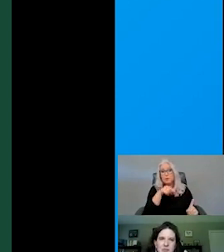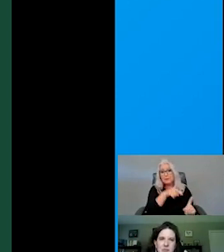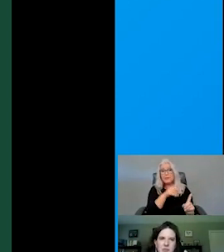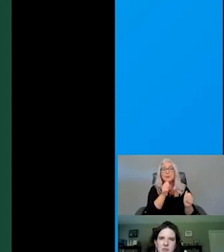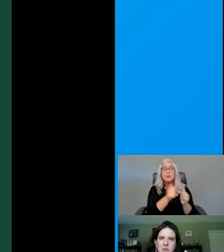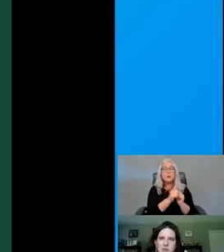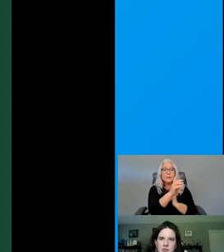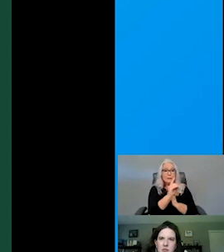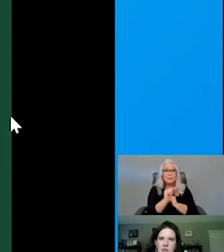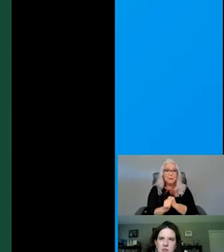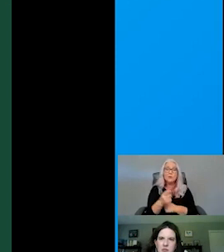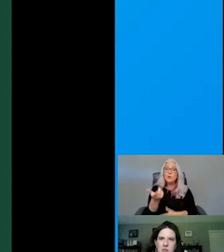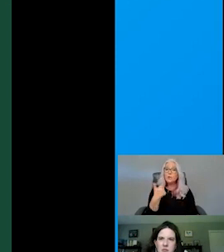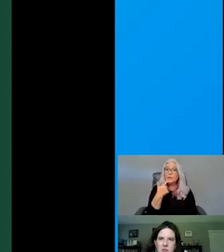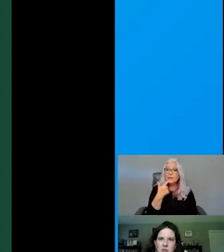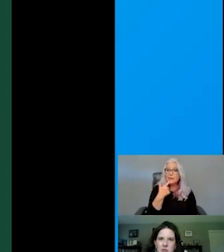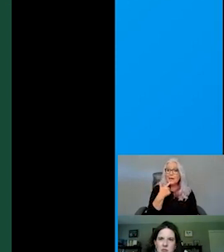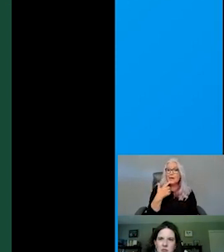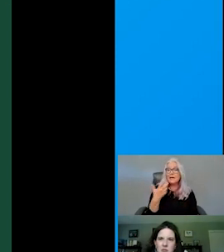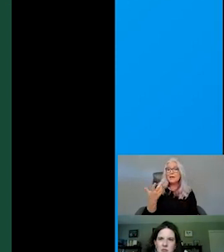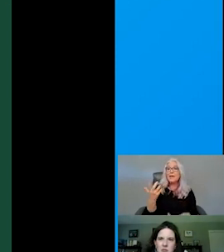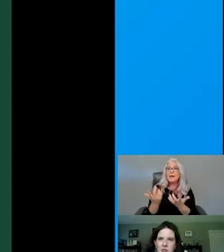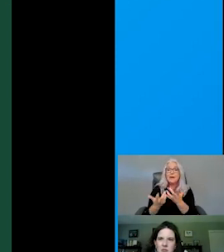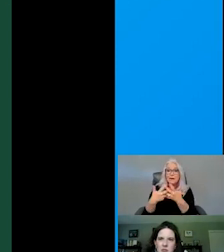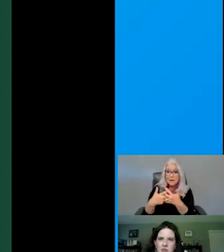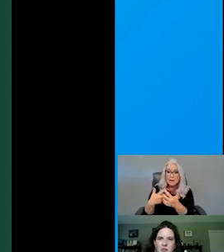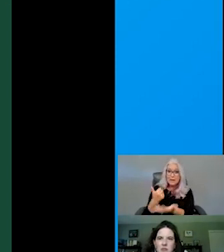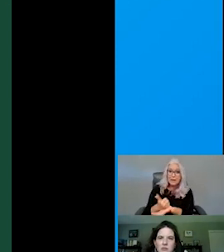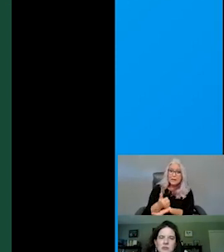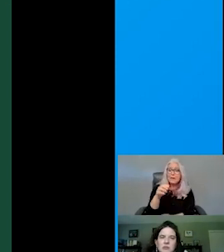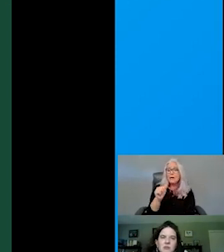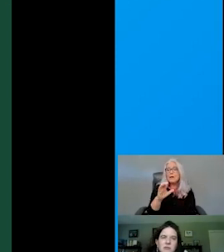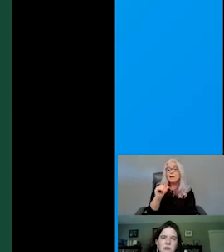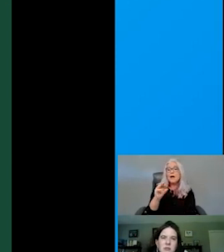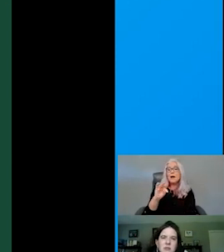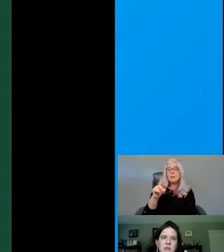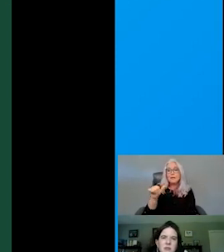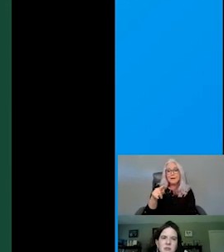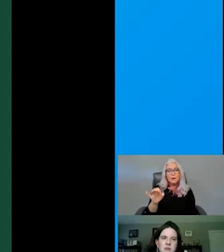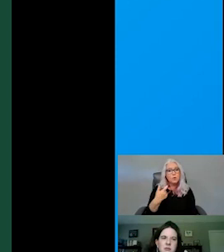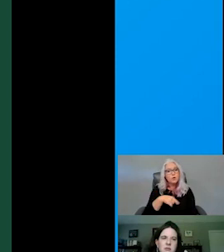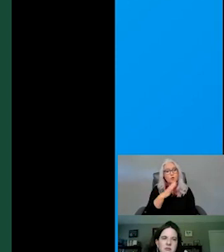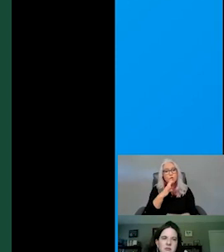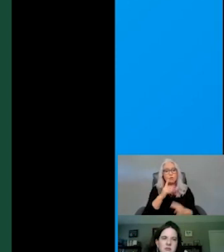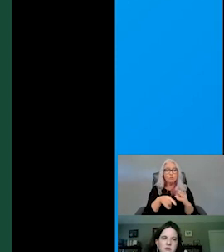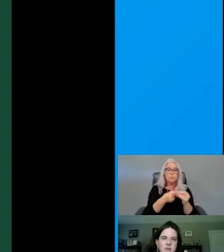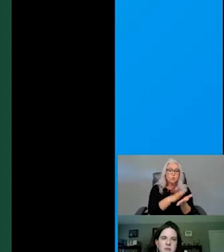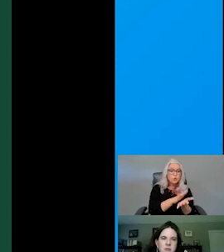understanding that term in its various forms for instance in schools and in employment settings, workplace settings,